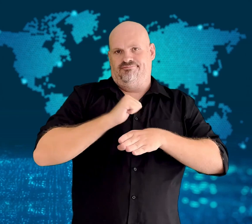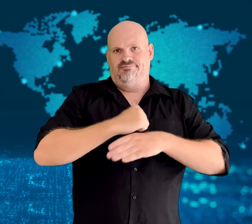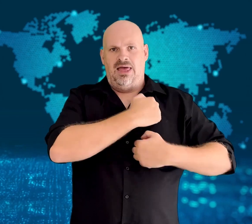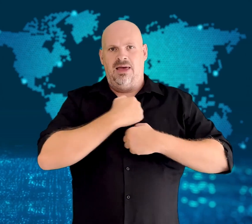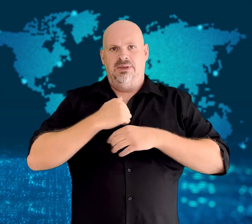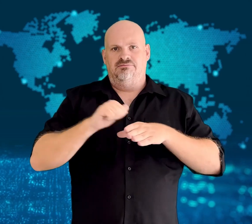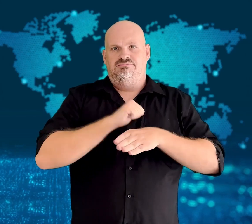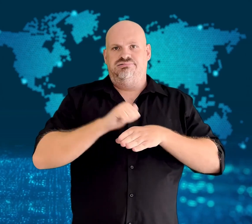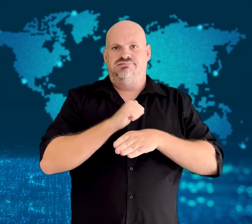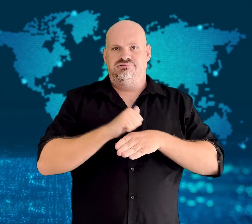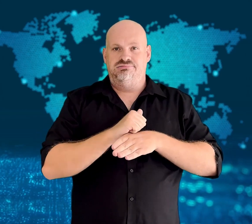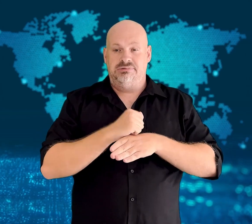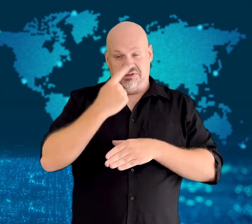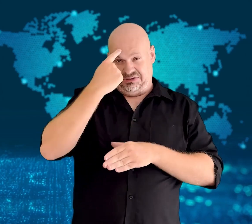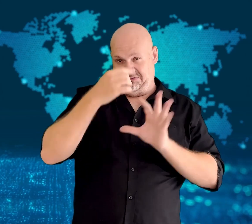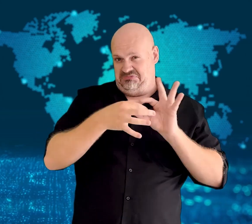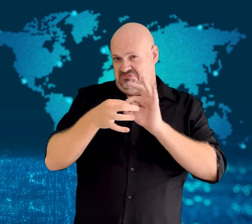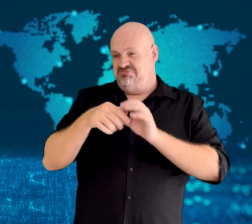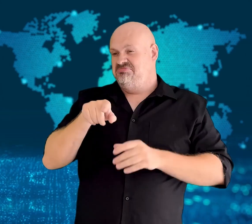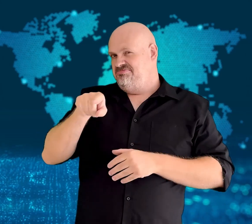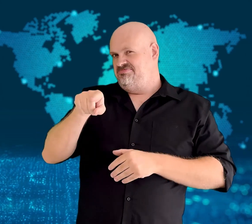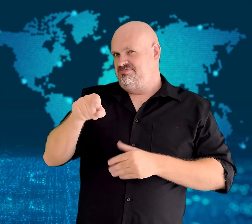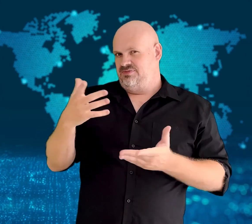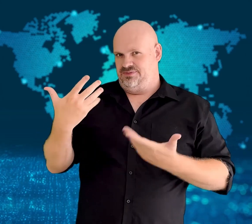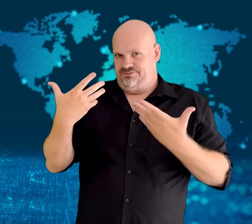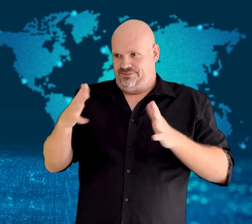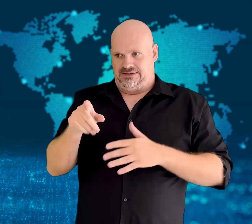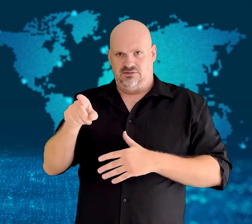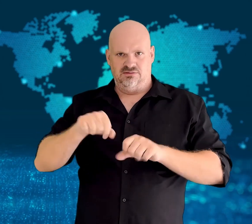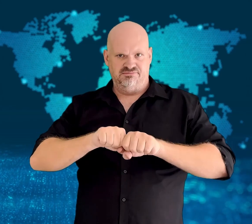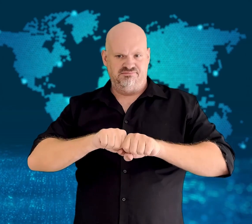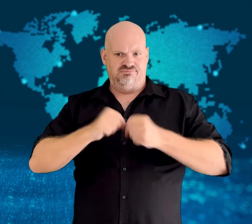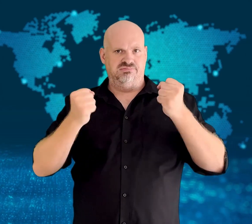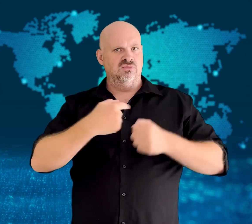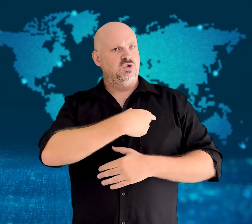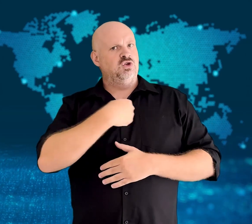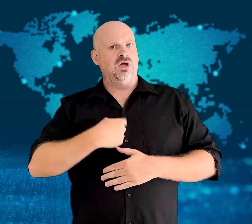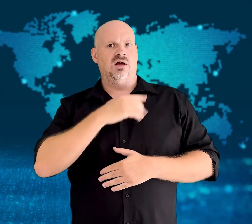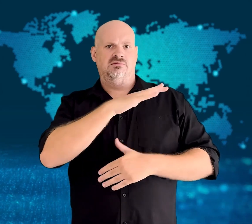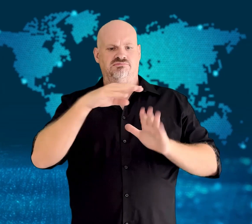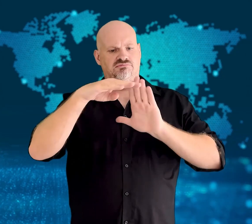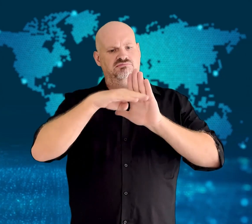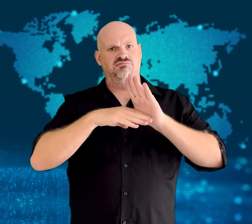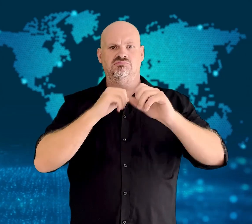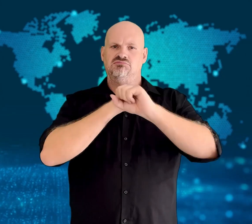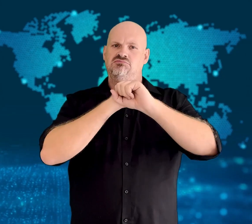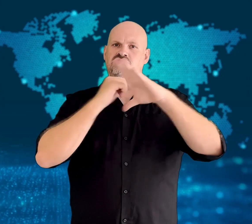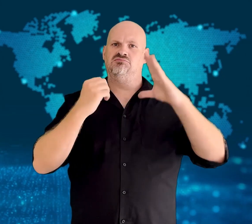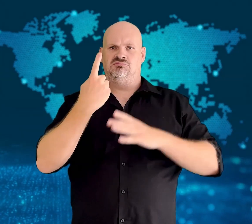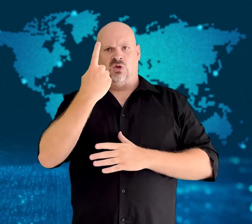The policy says that China is a sovereign state